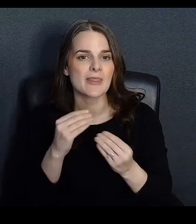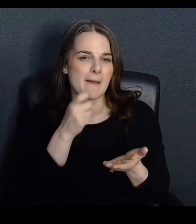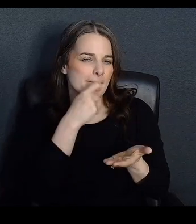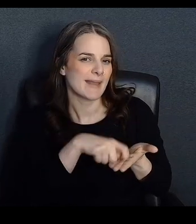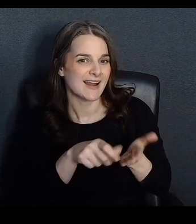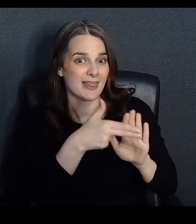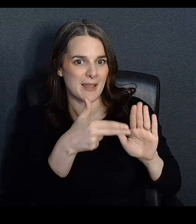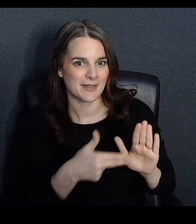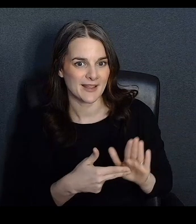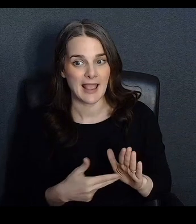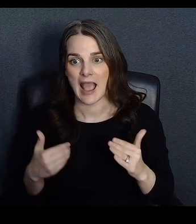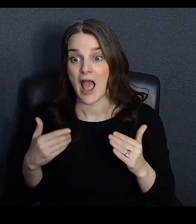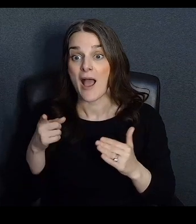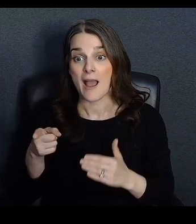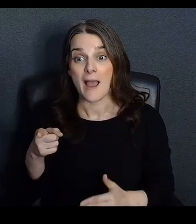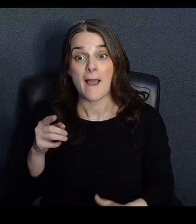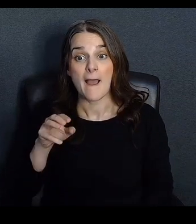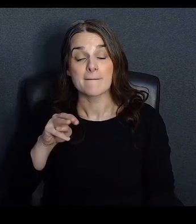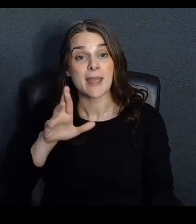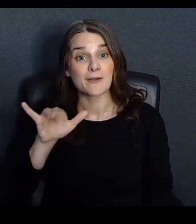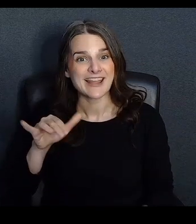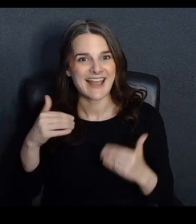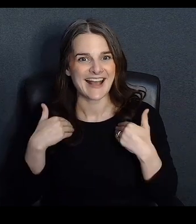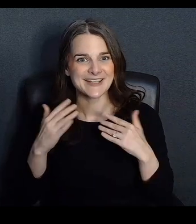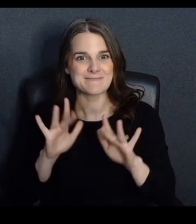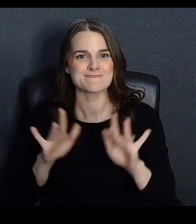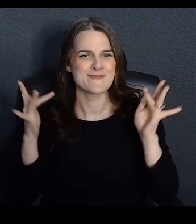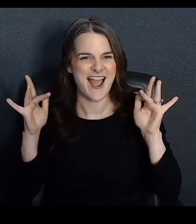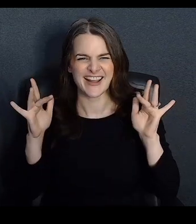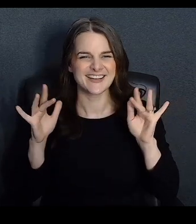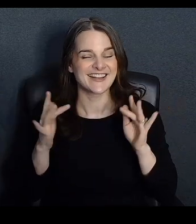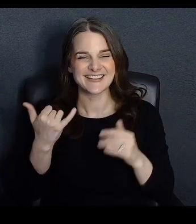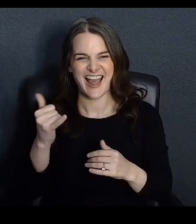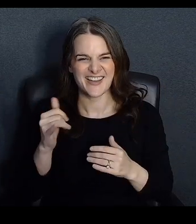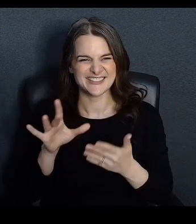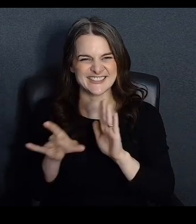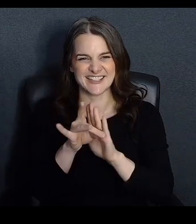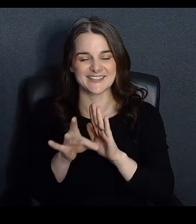Mary's kitchen has those bright yellow textured stickers that she can tap with her handheld labeling wand.